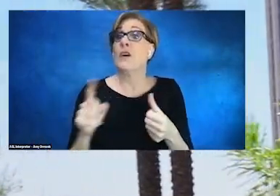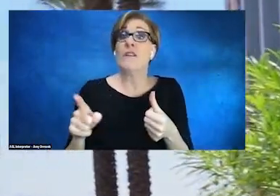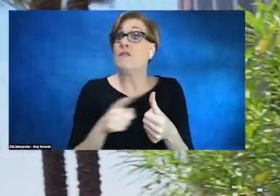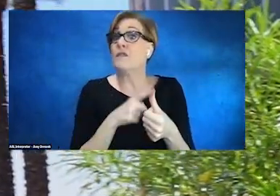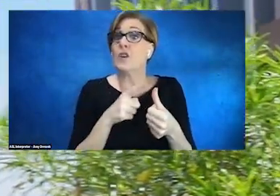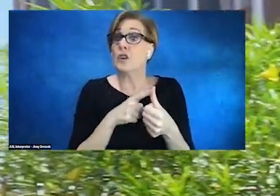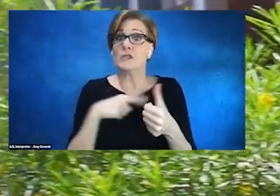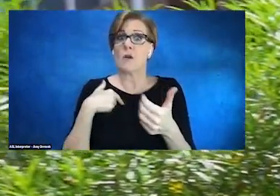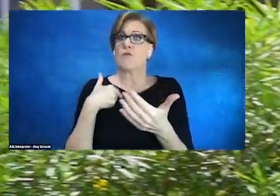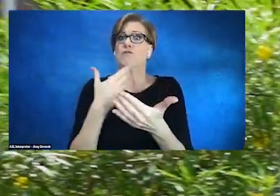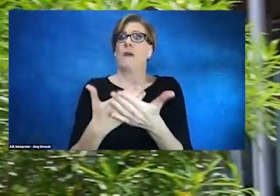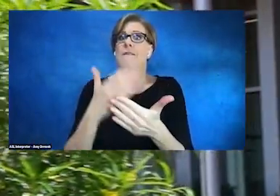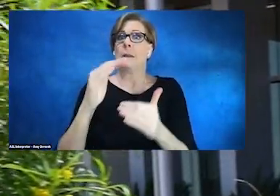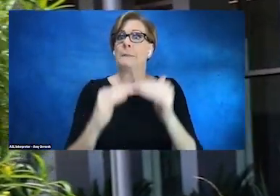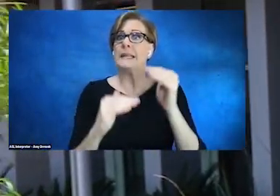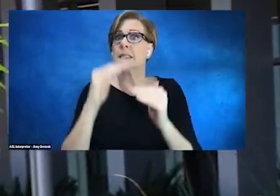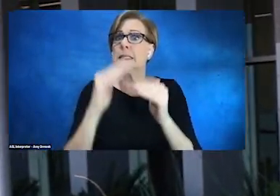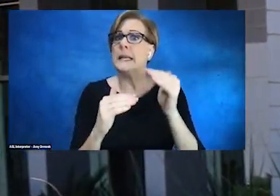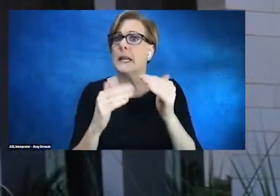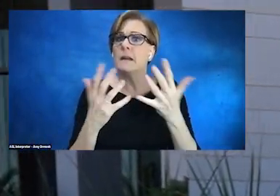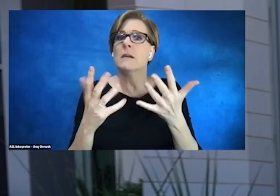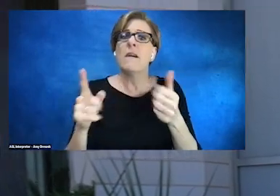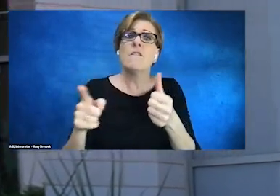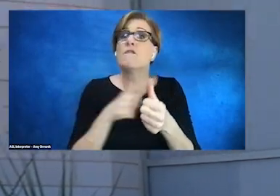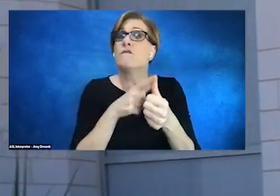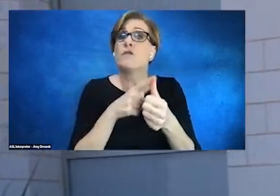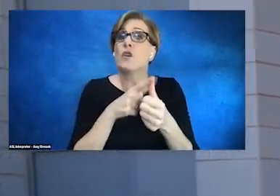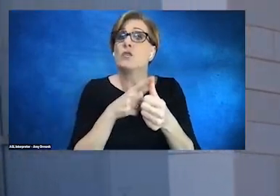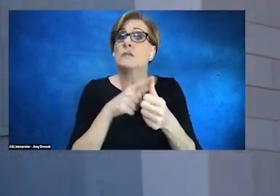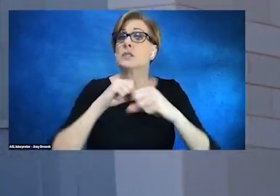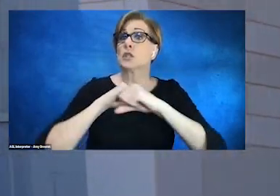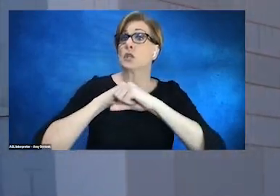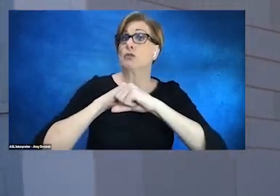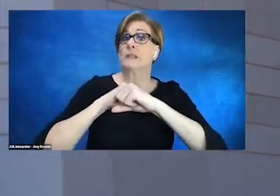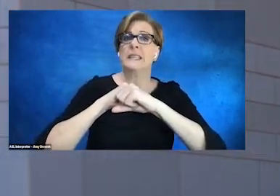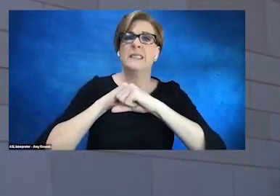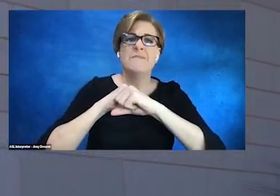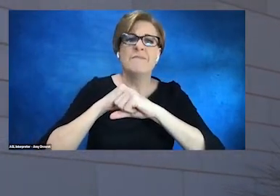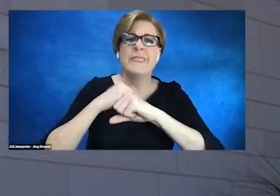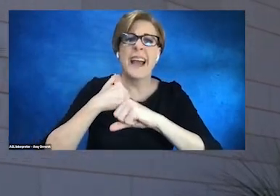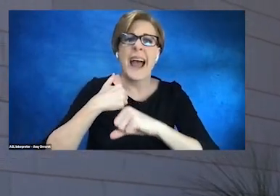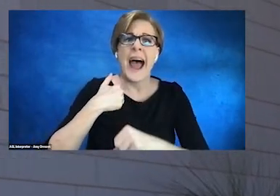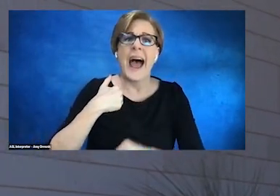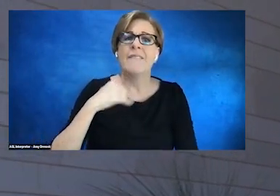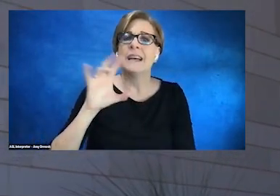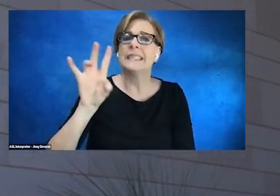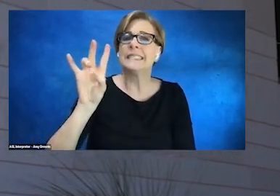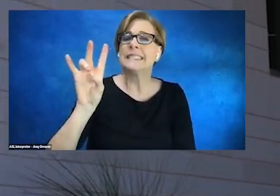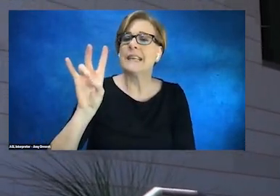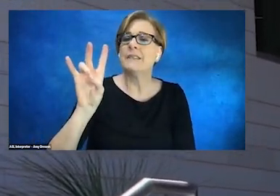some of the controls we have on the outside of the vote center and the first item is our 75-foot